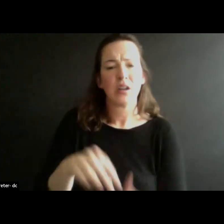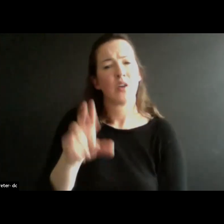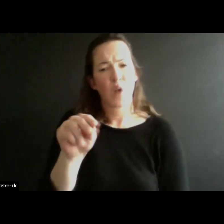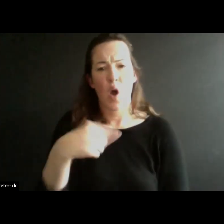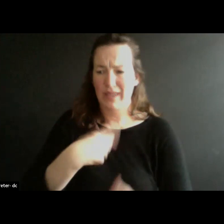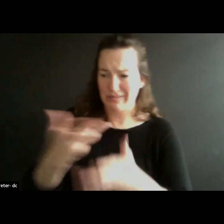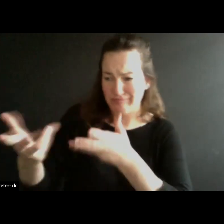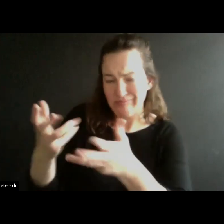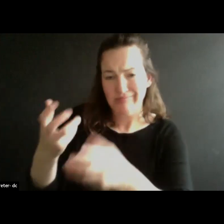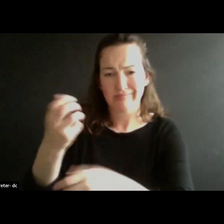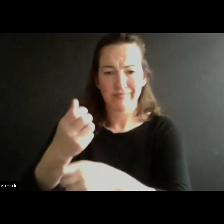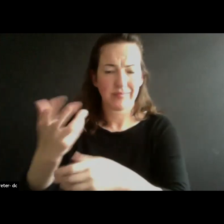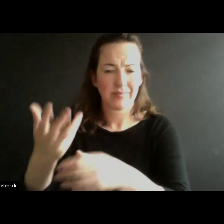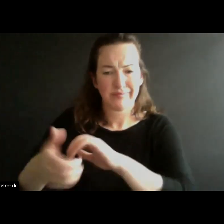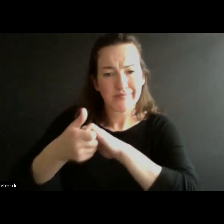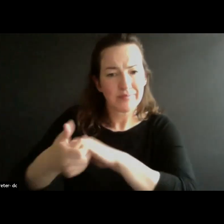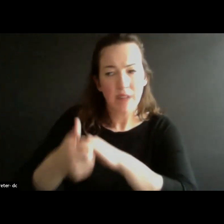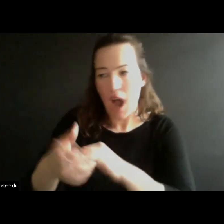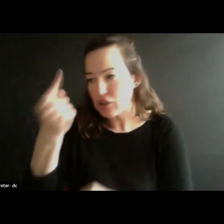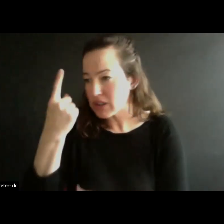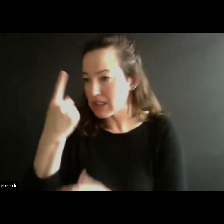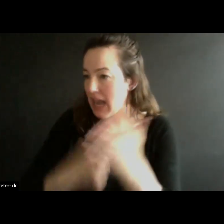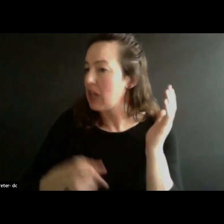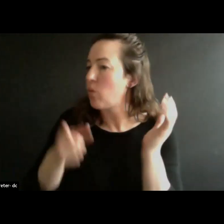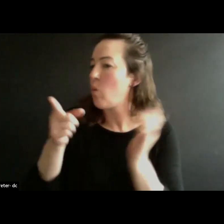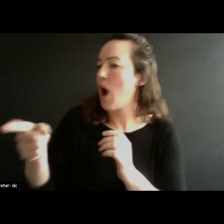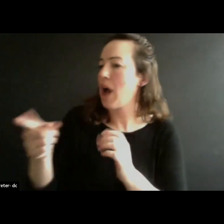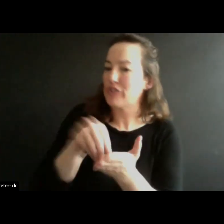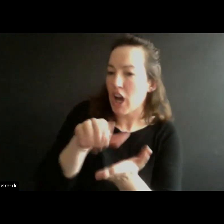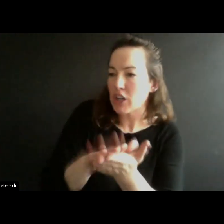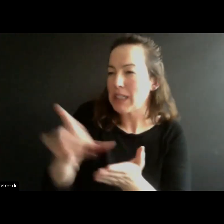on supporting people and understanding. Okay, what? Documentation do you need to apply for